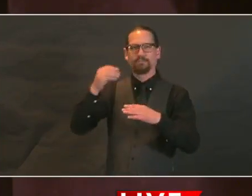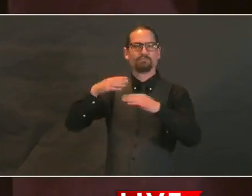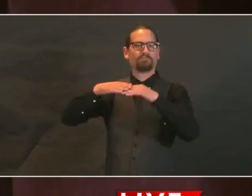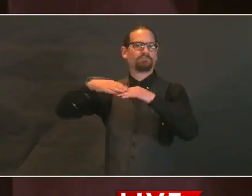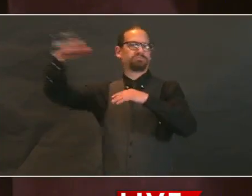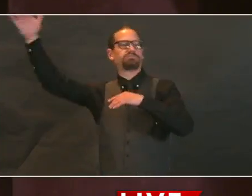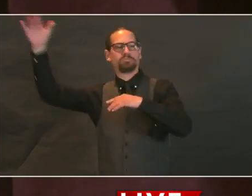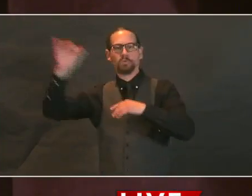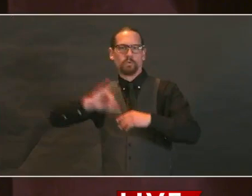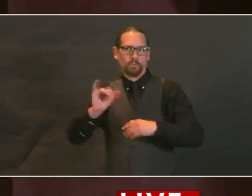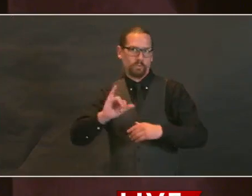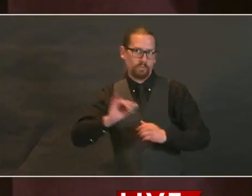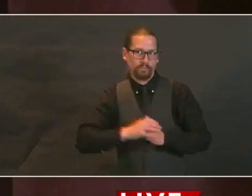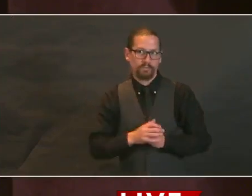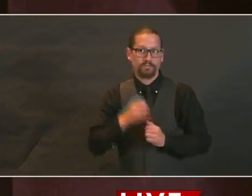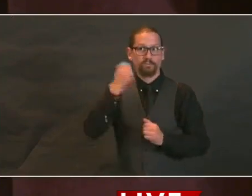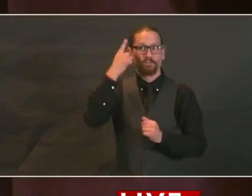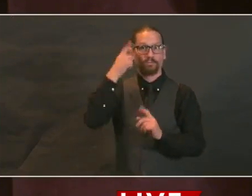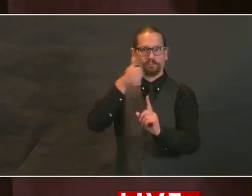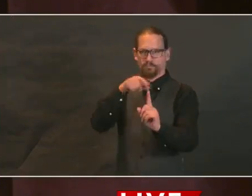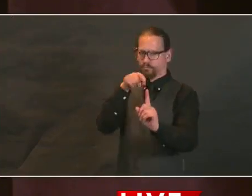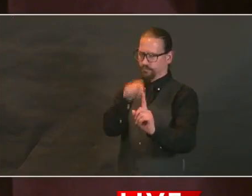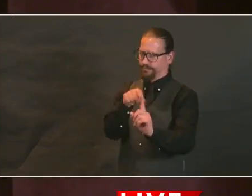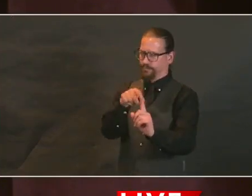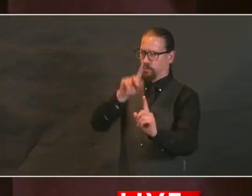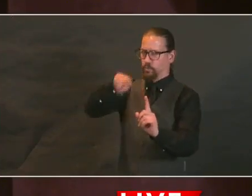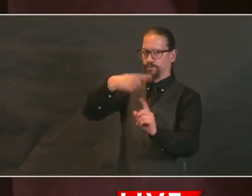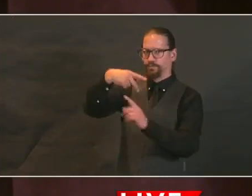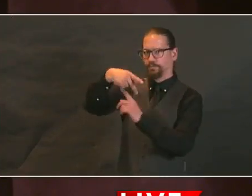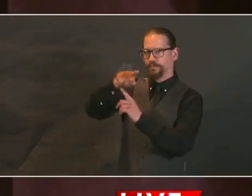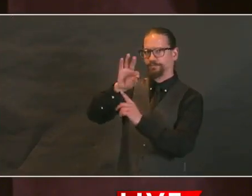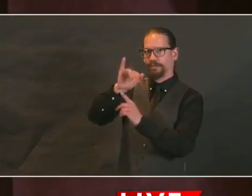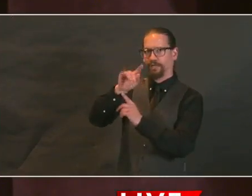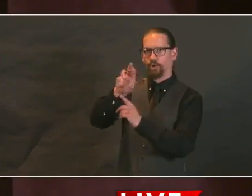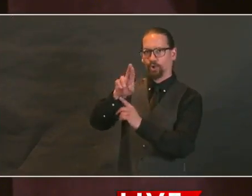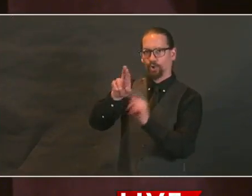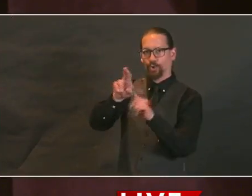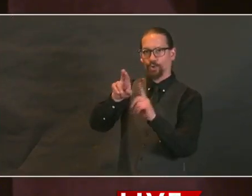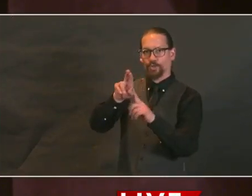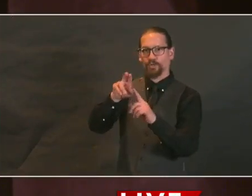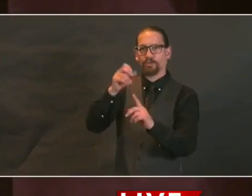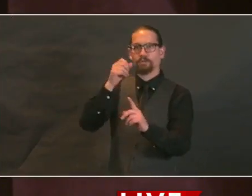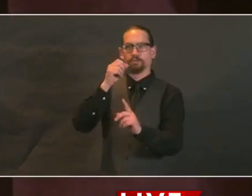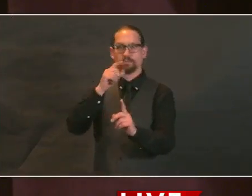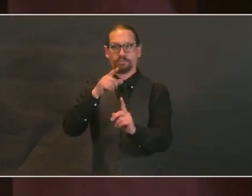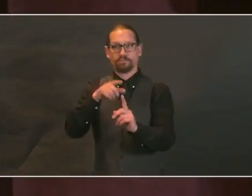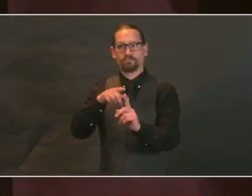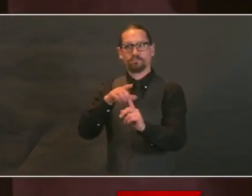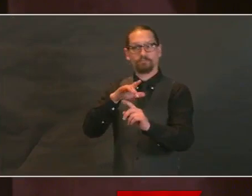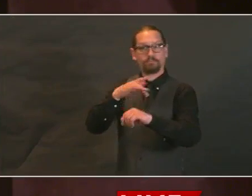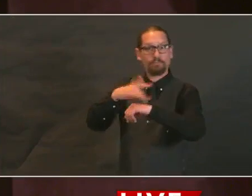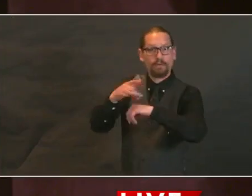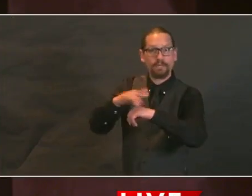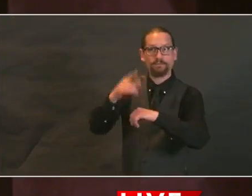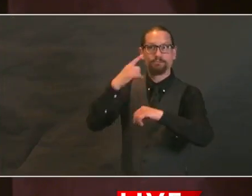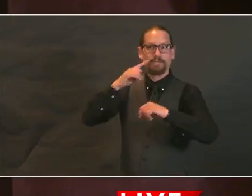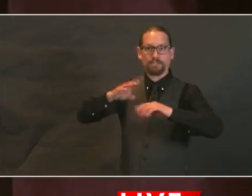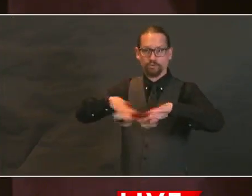12 TO 15 YEARS OF AGE AND GET FROM THERE. IF PFIZER'S VACCINE WAS VIGOROUSLY STUDY